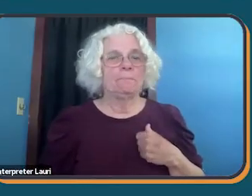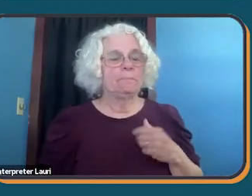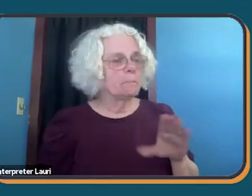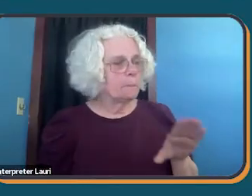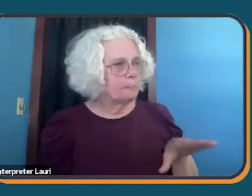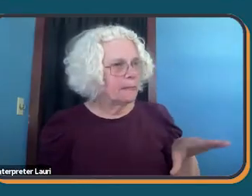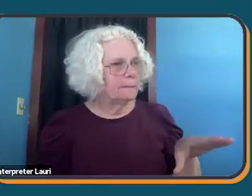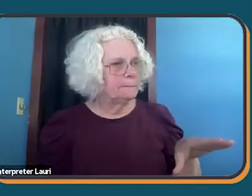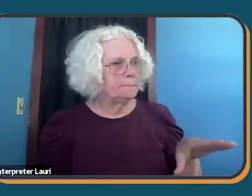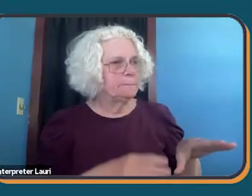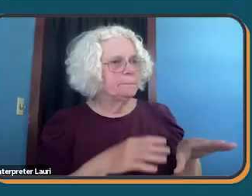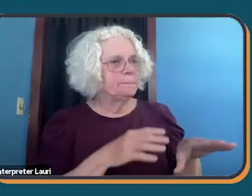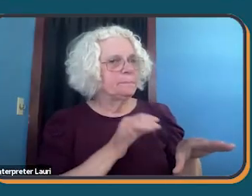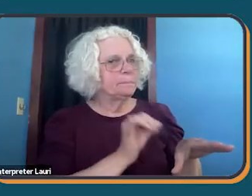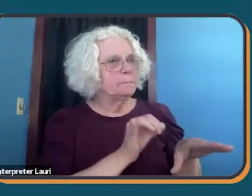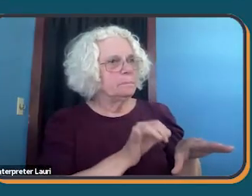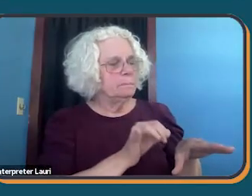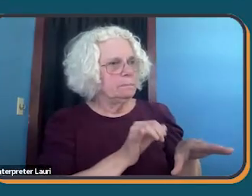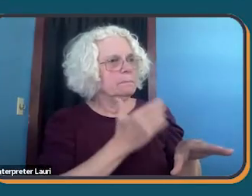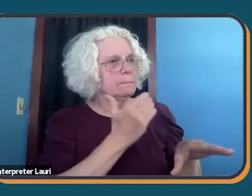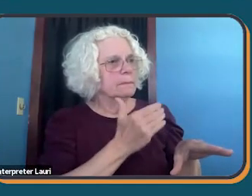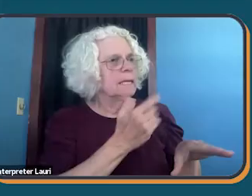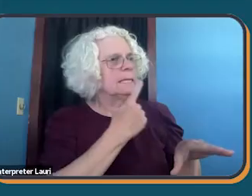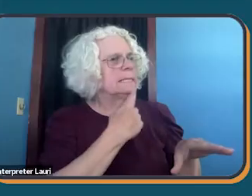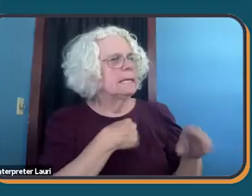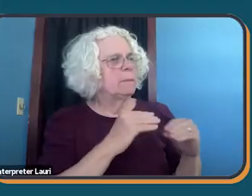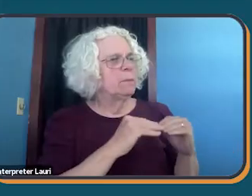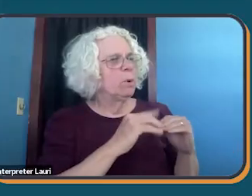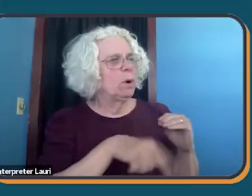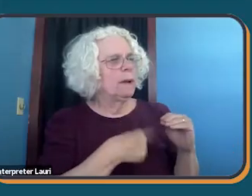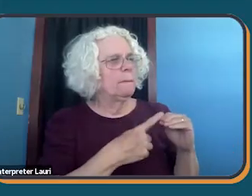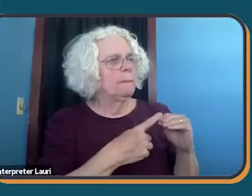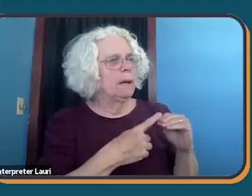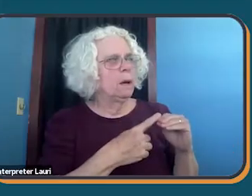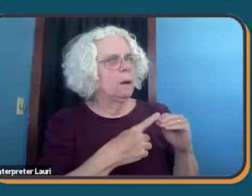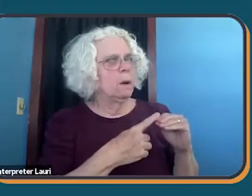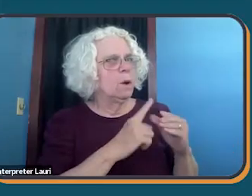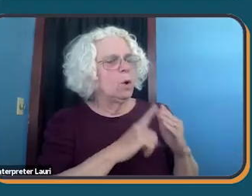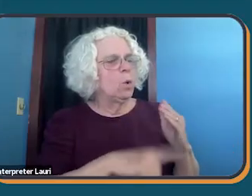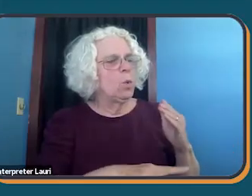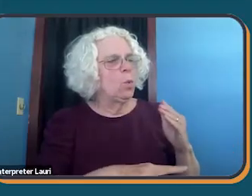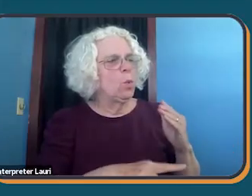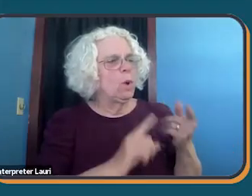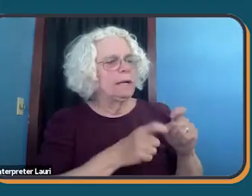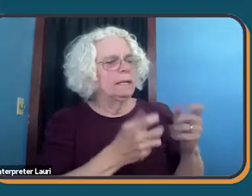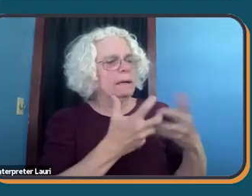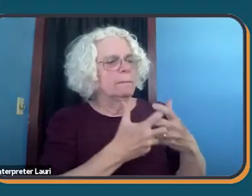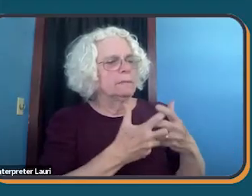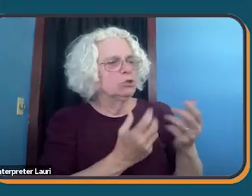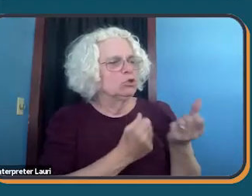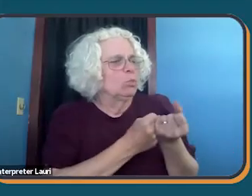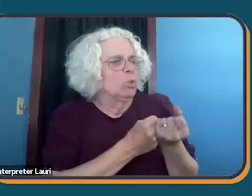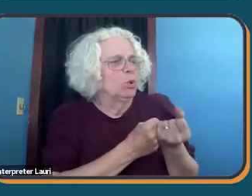Brooke Cruz: Yeah tell us about some of the supports that help you with this screening.